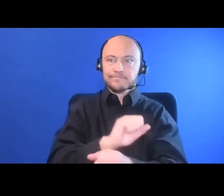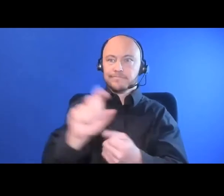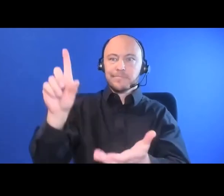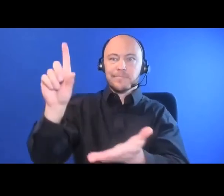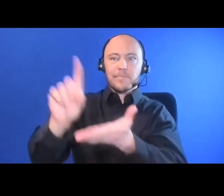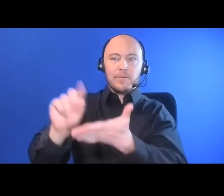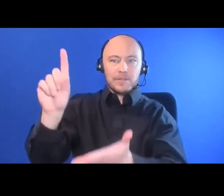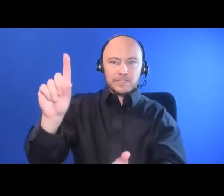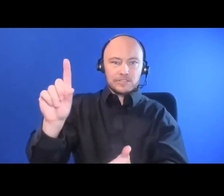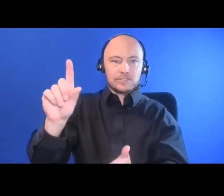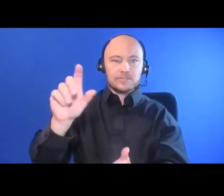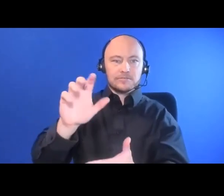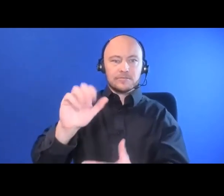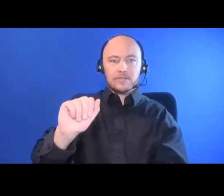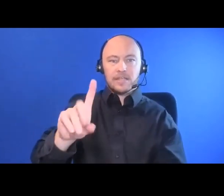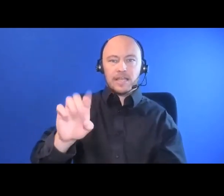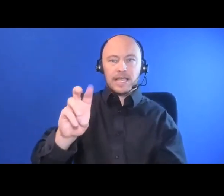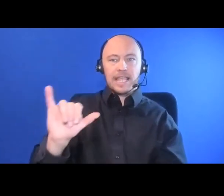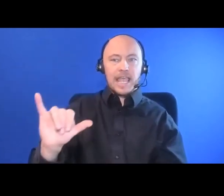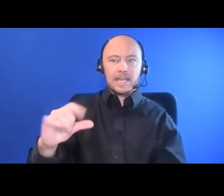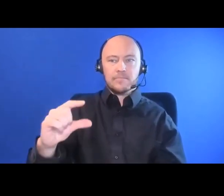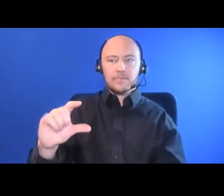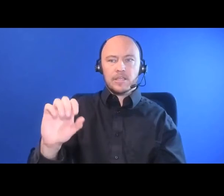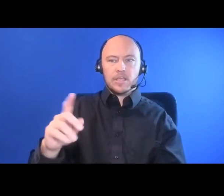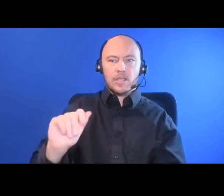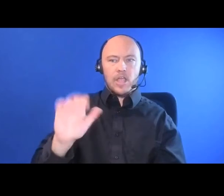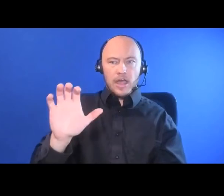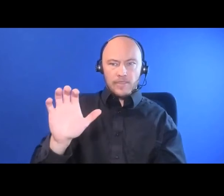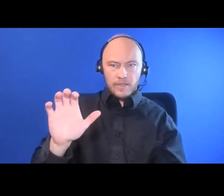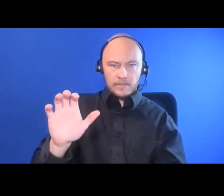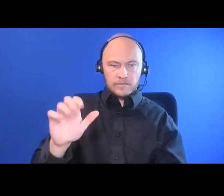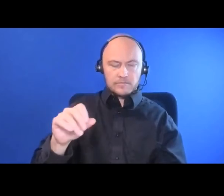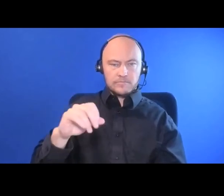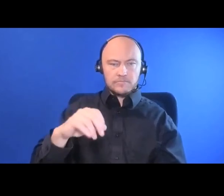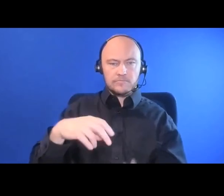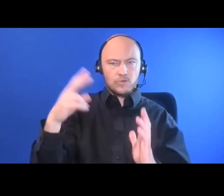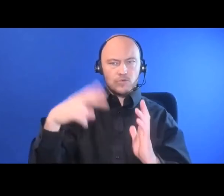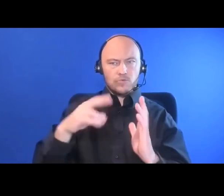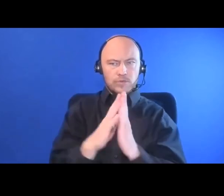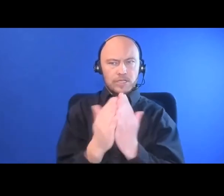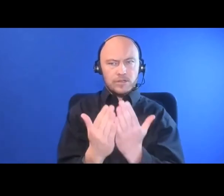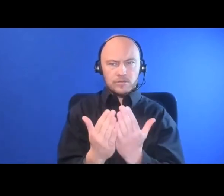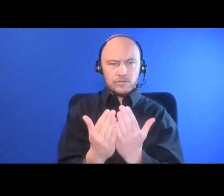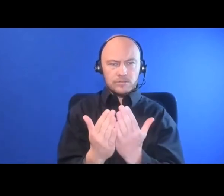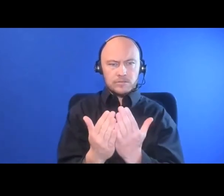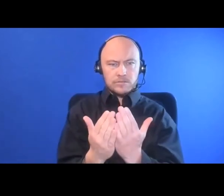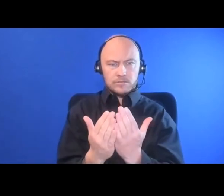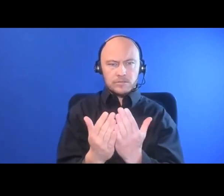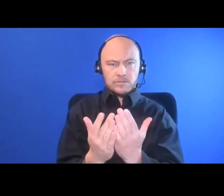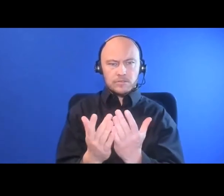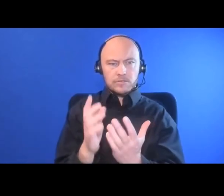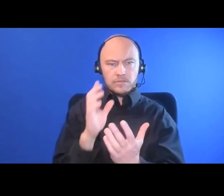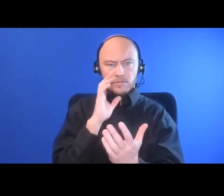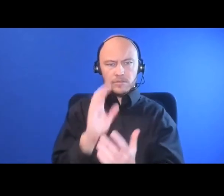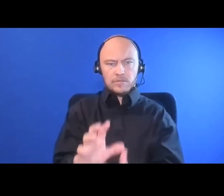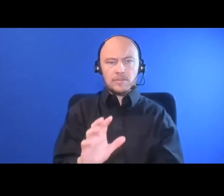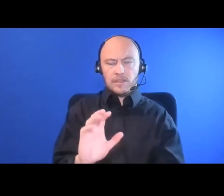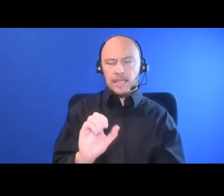"Academy Gothic," which I think readers might view it as much as an academic satire or a murder mystery,